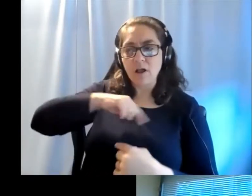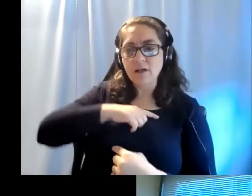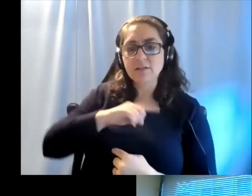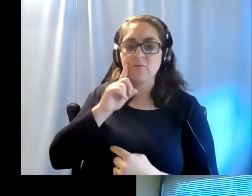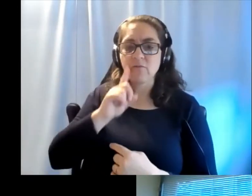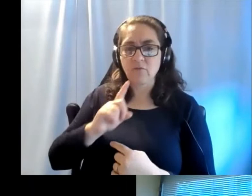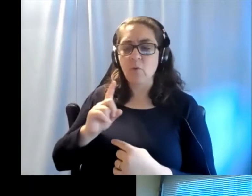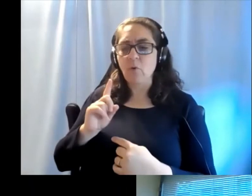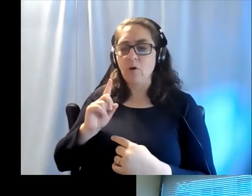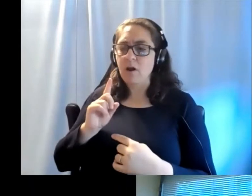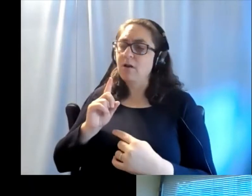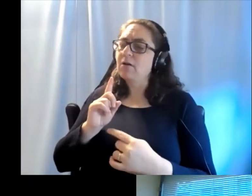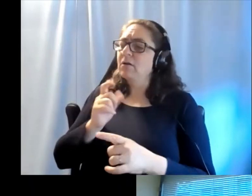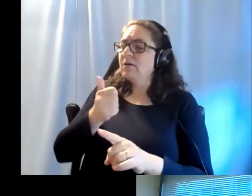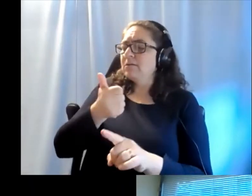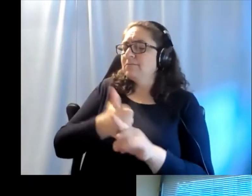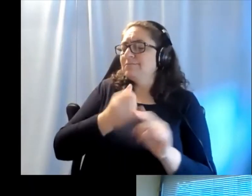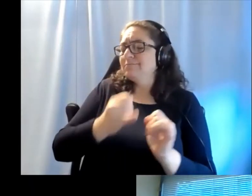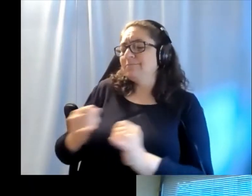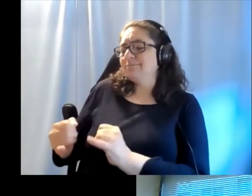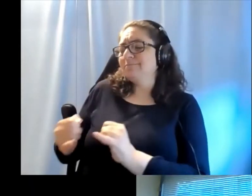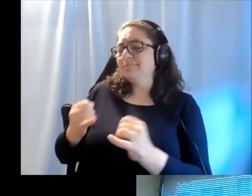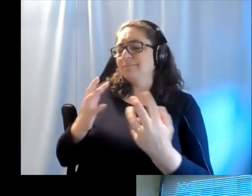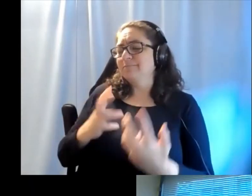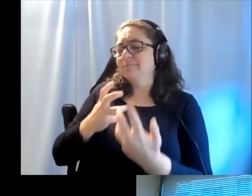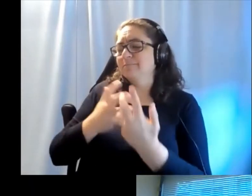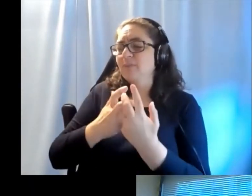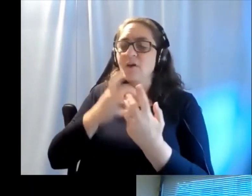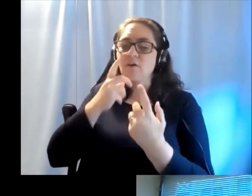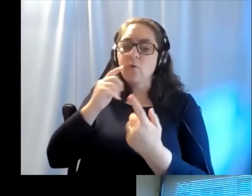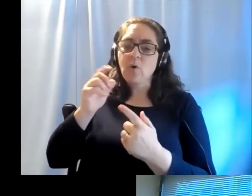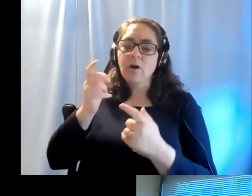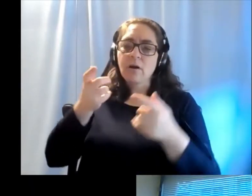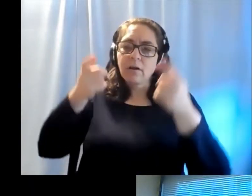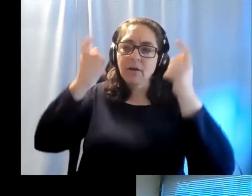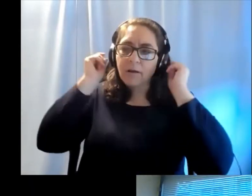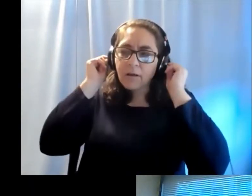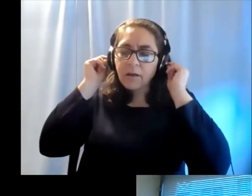for their air pods or whatever it is that they are using.